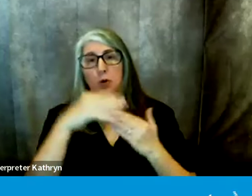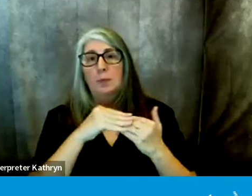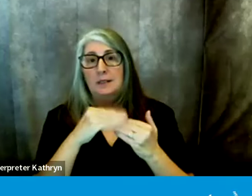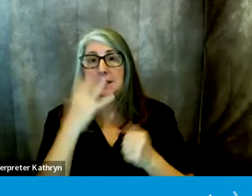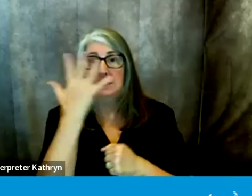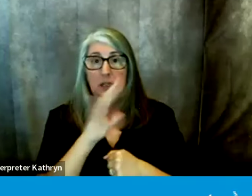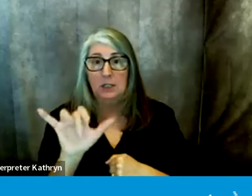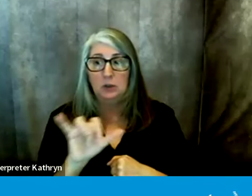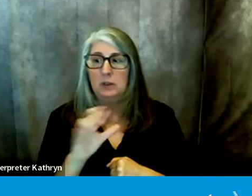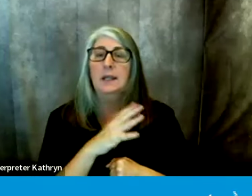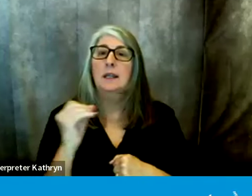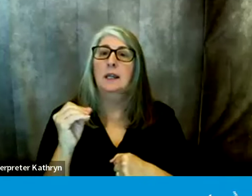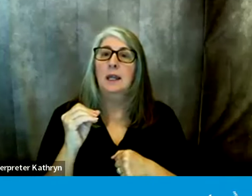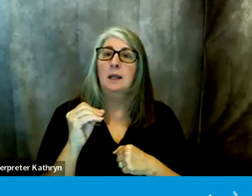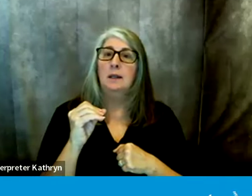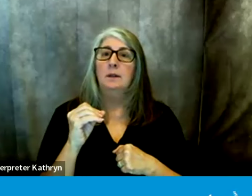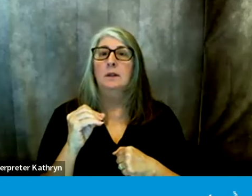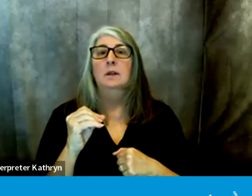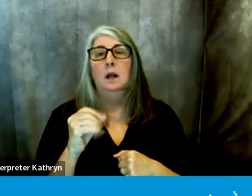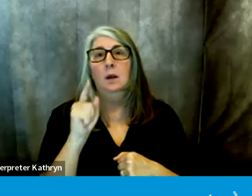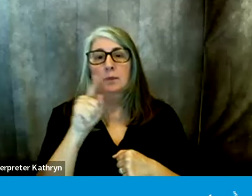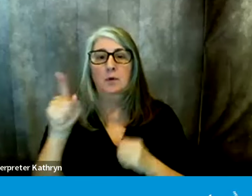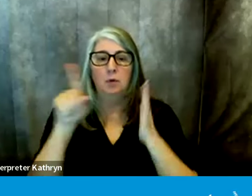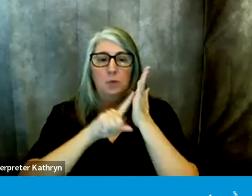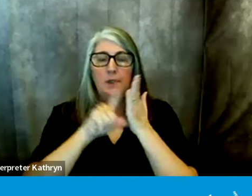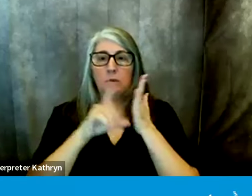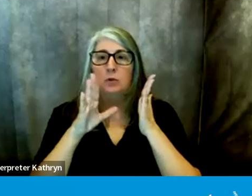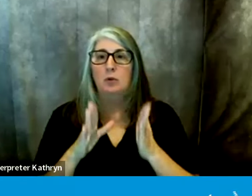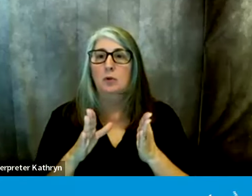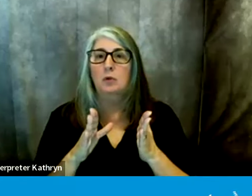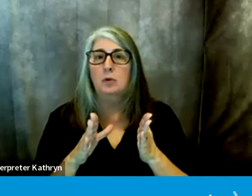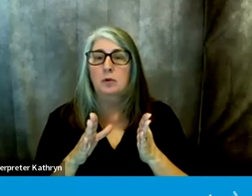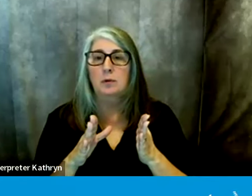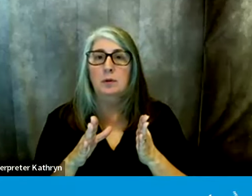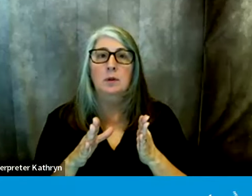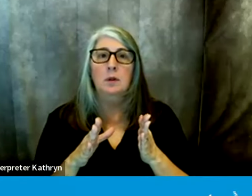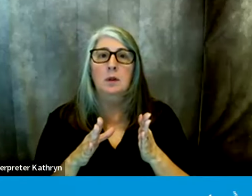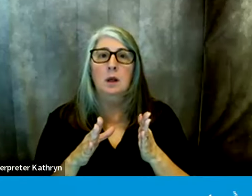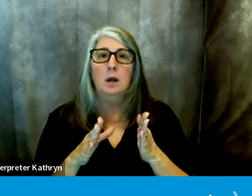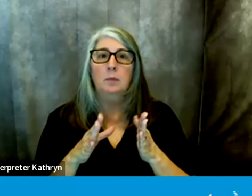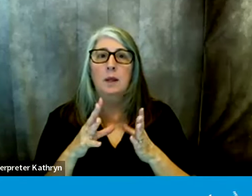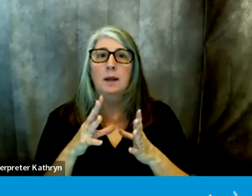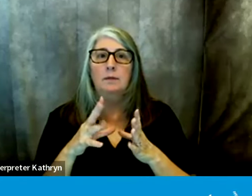And again, here putting on a researcher hat, the brain and spinal cord are connected